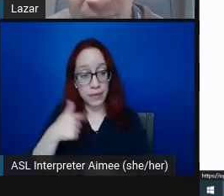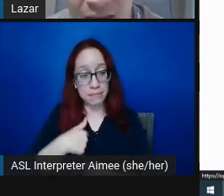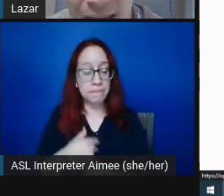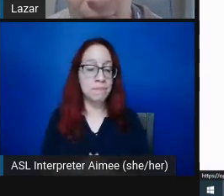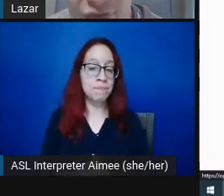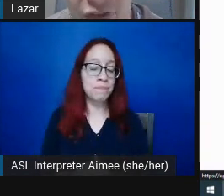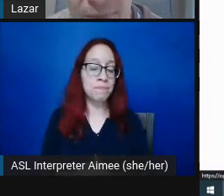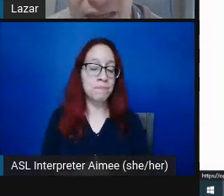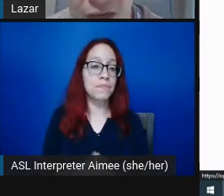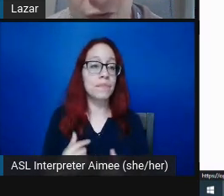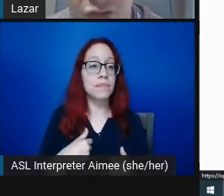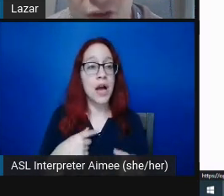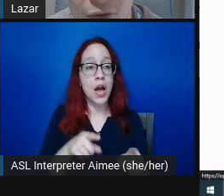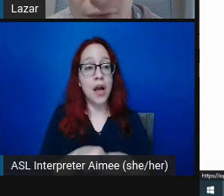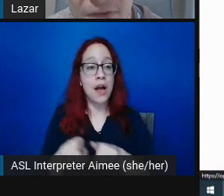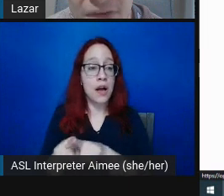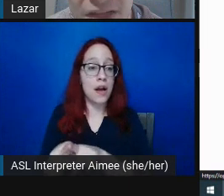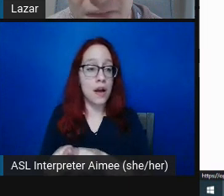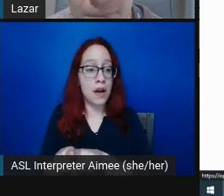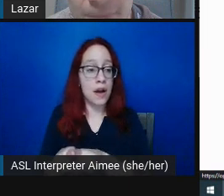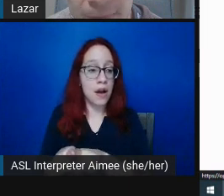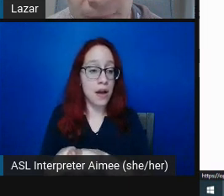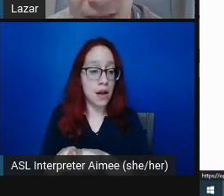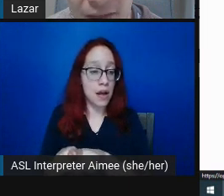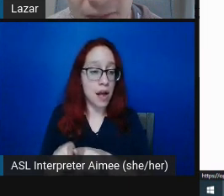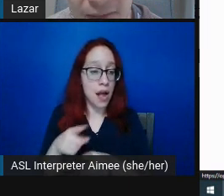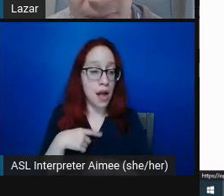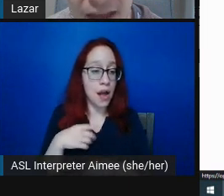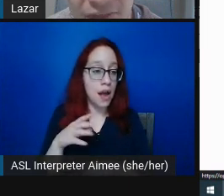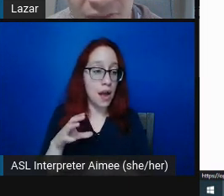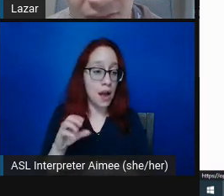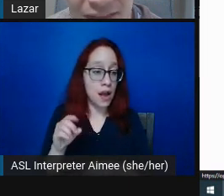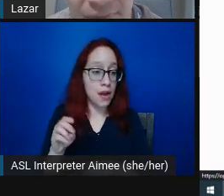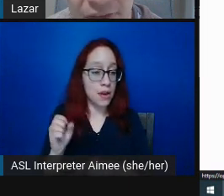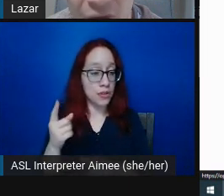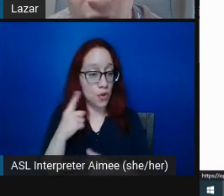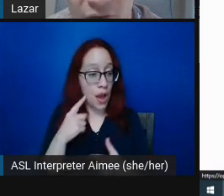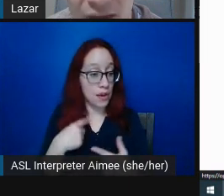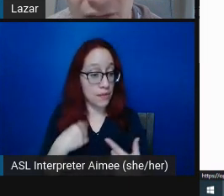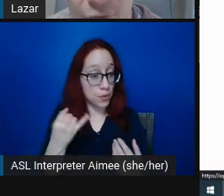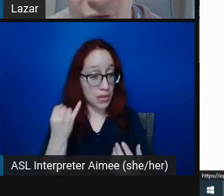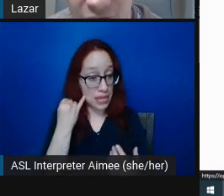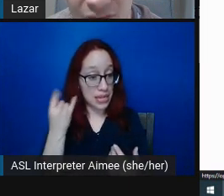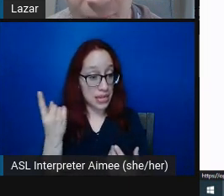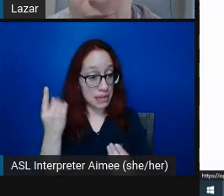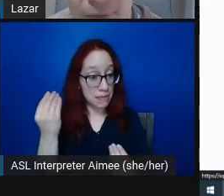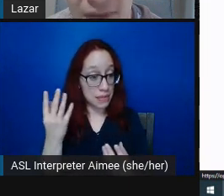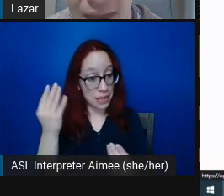I'm also a sticky code, so if you need anything like that, let me know, and of course, I'll be more than happy